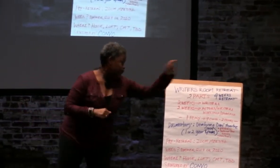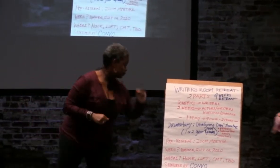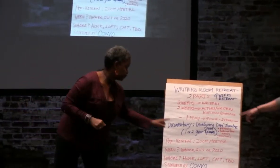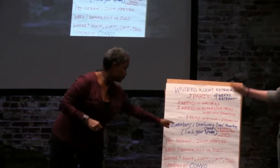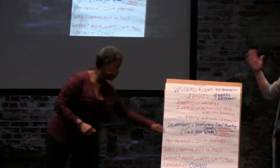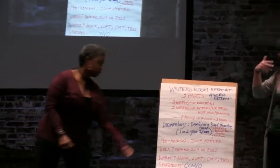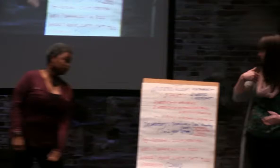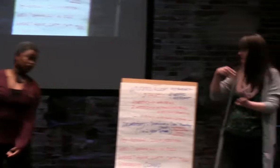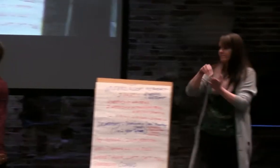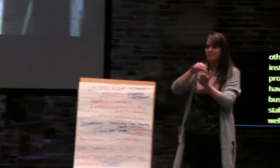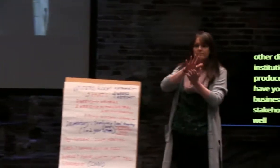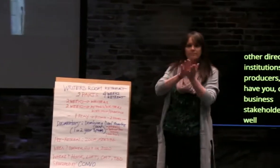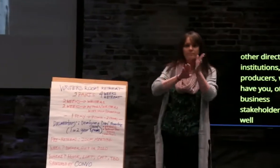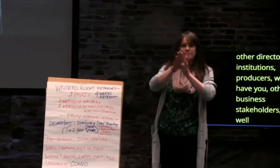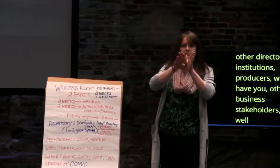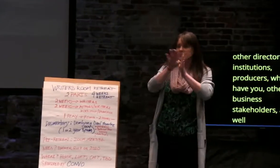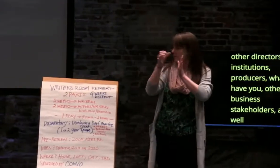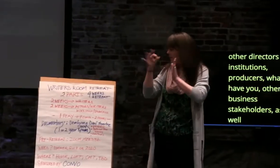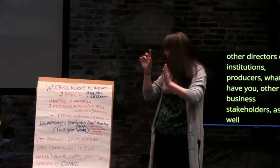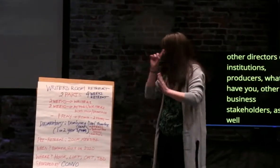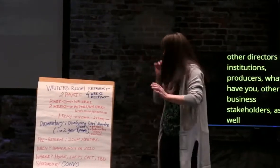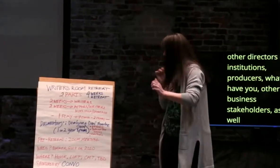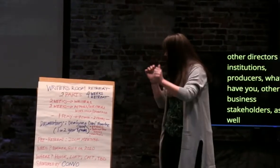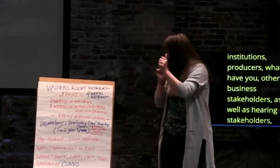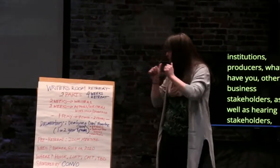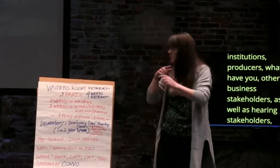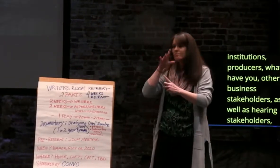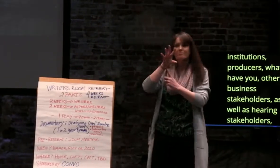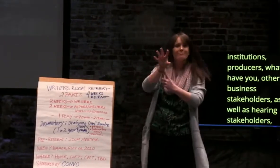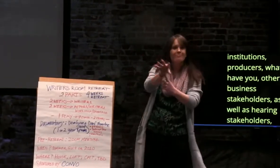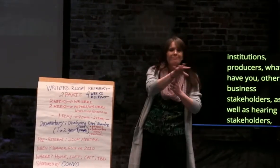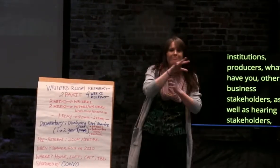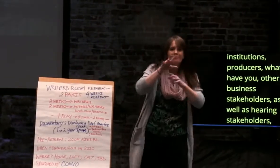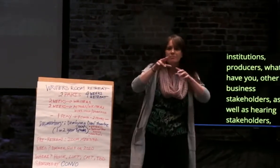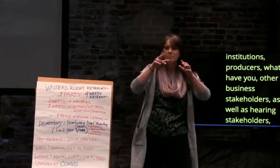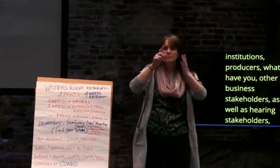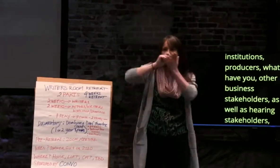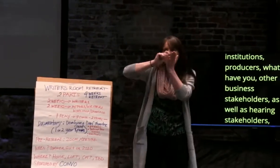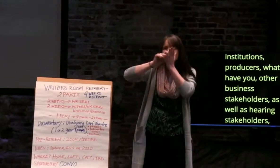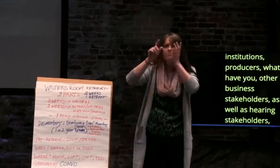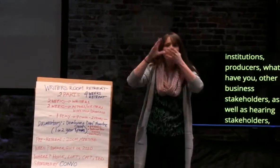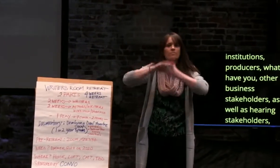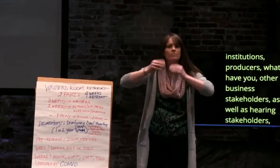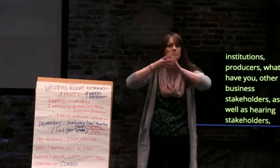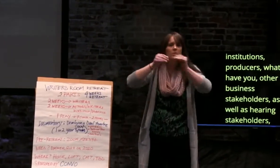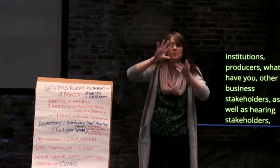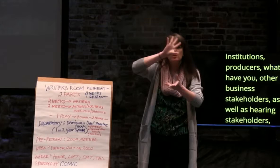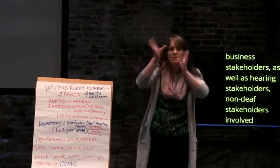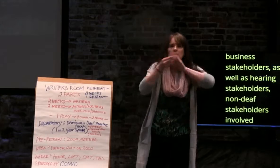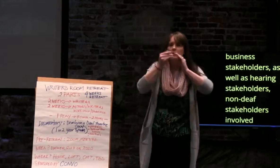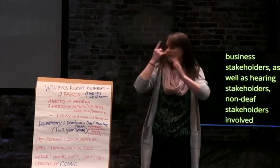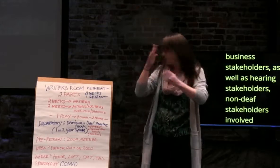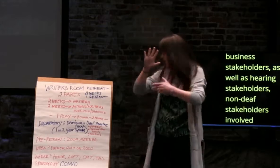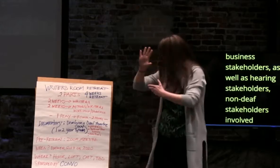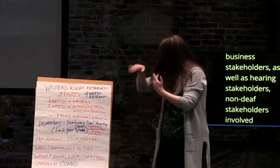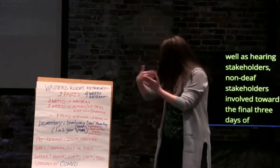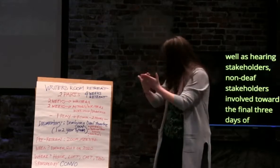involved in the process as well toward the final three days of our writing workshop session retreat. The idea would be